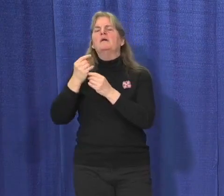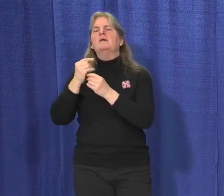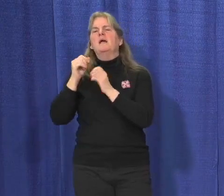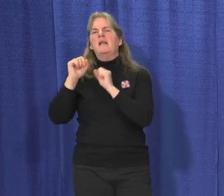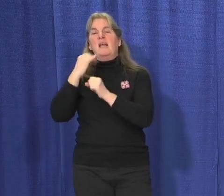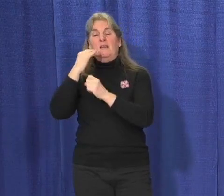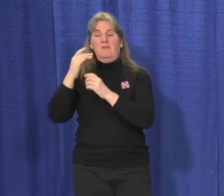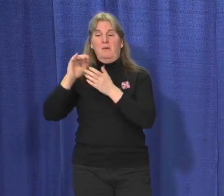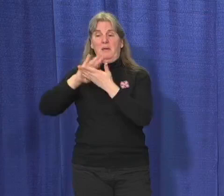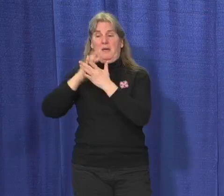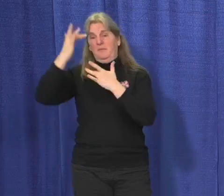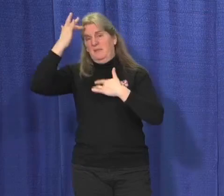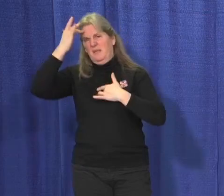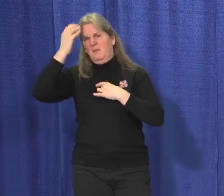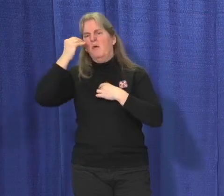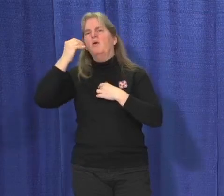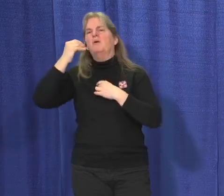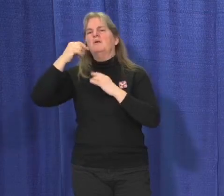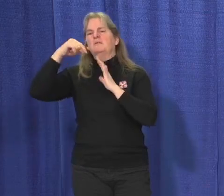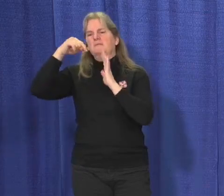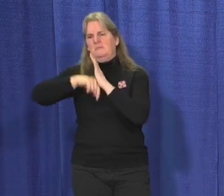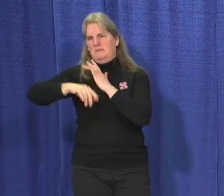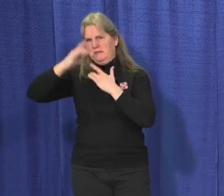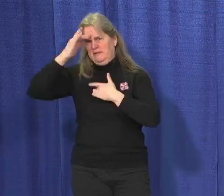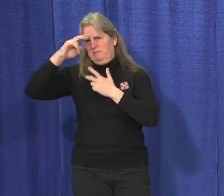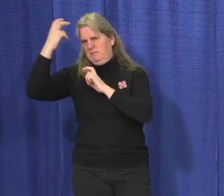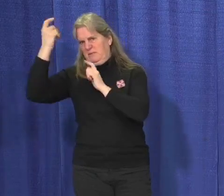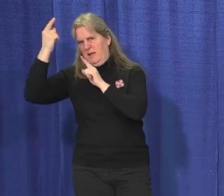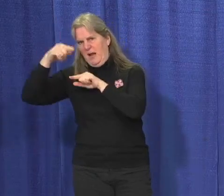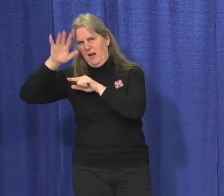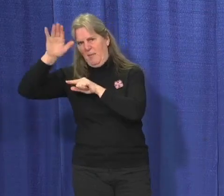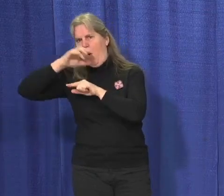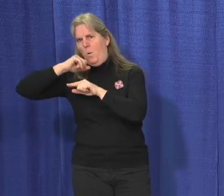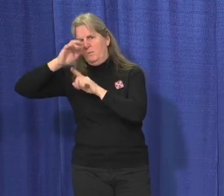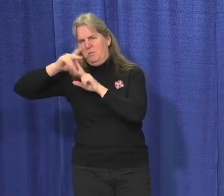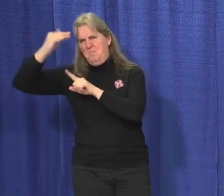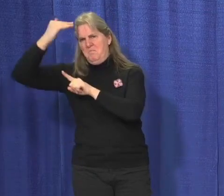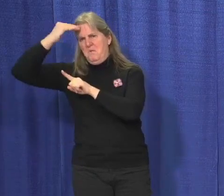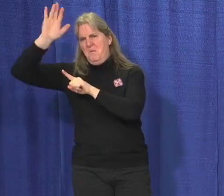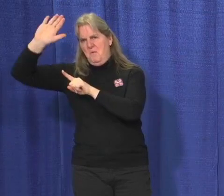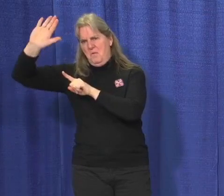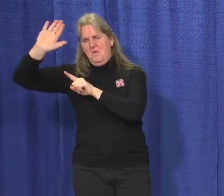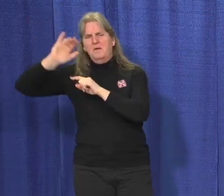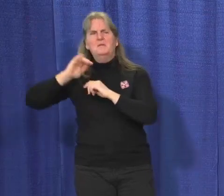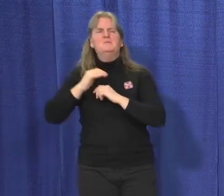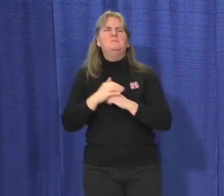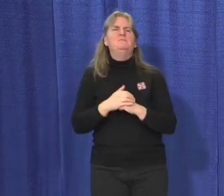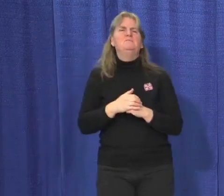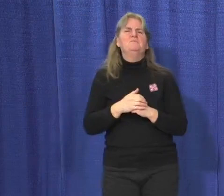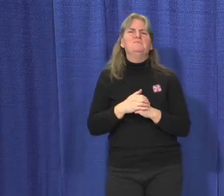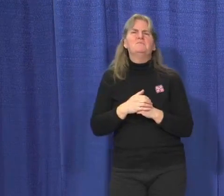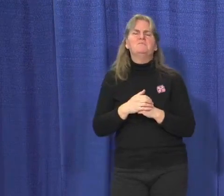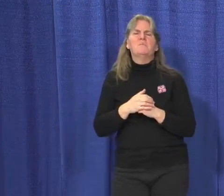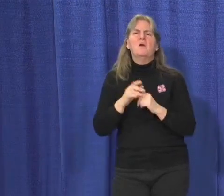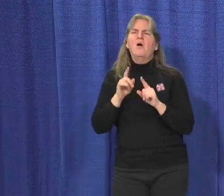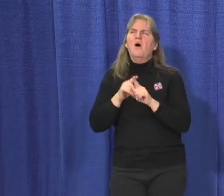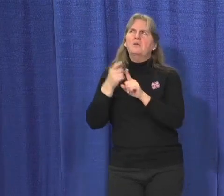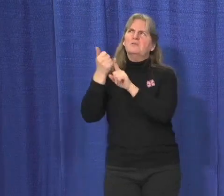serious outcomes and I think there is more -- the older